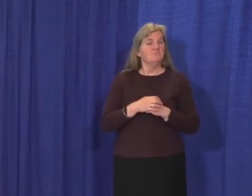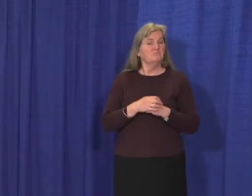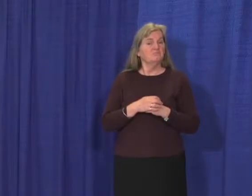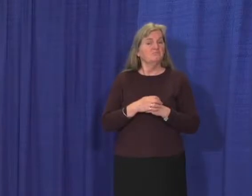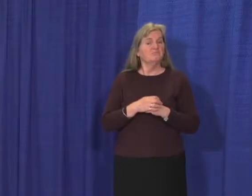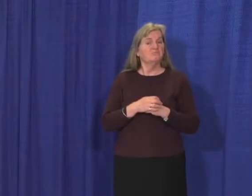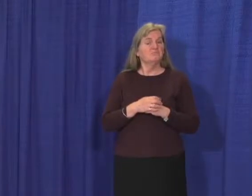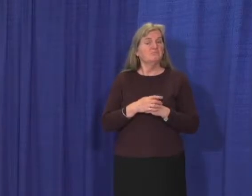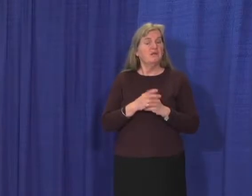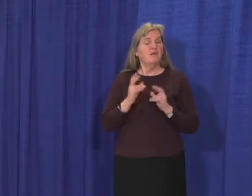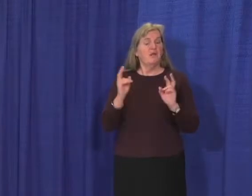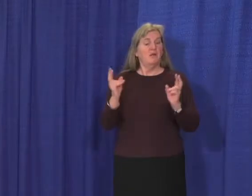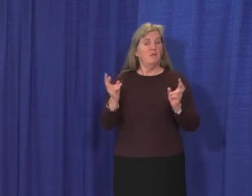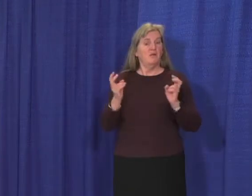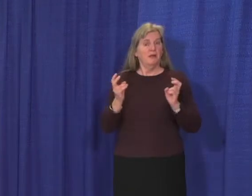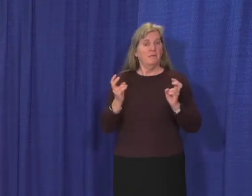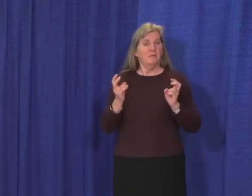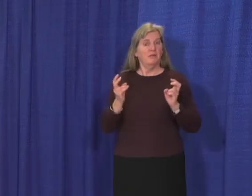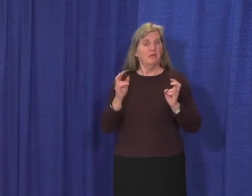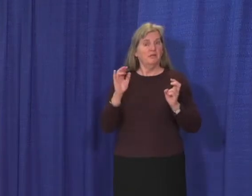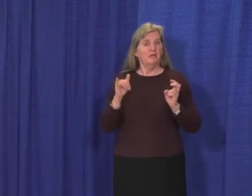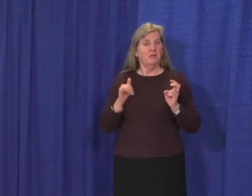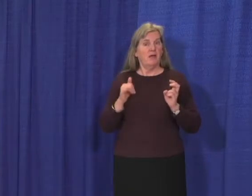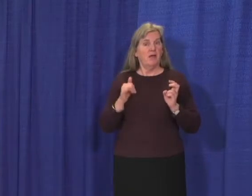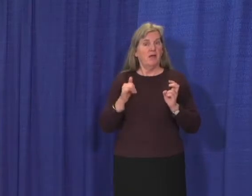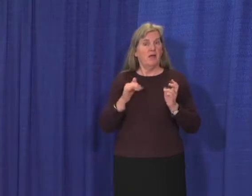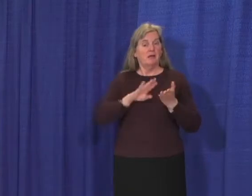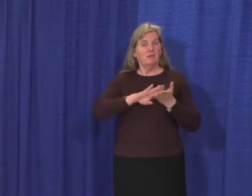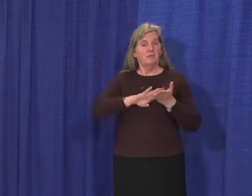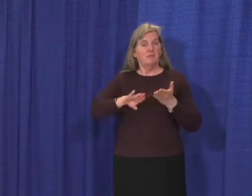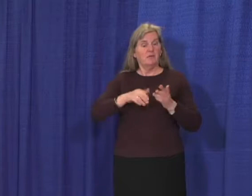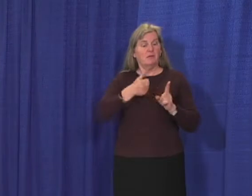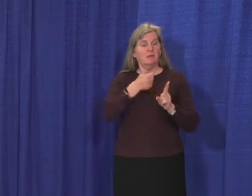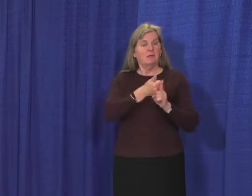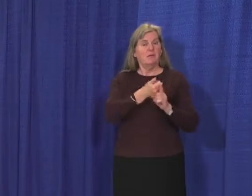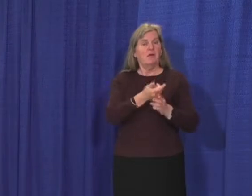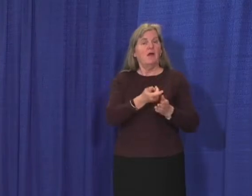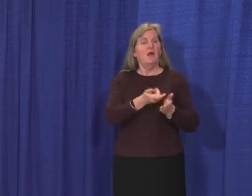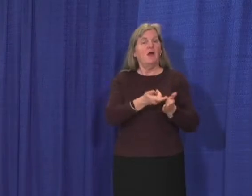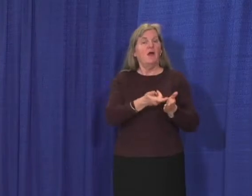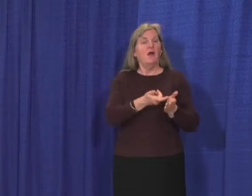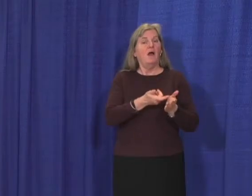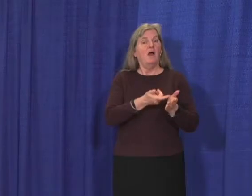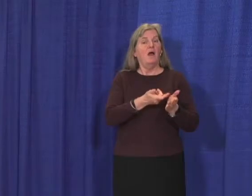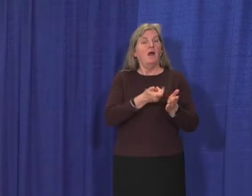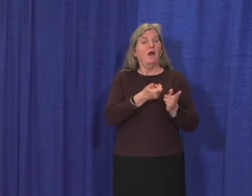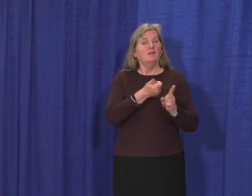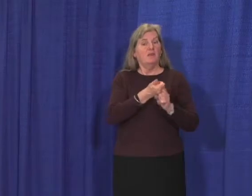talked about this recommendation we said that verification will take some time and we need